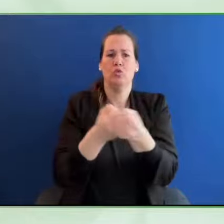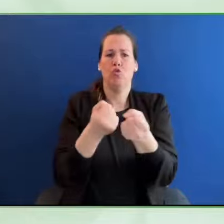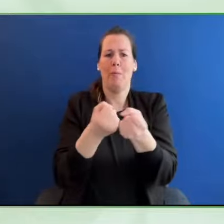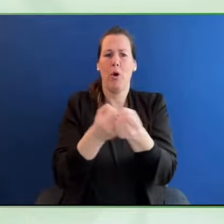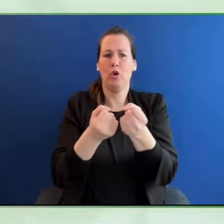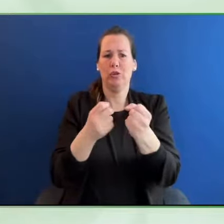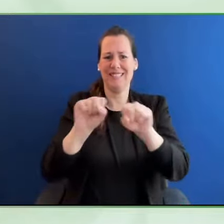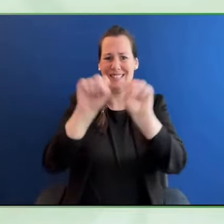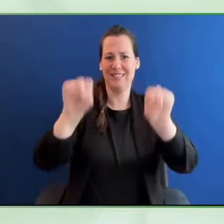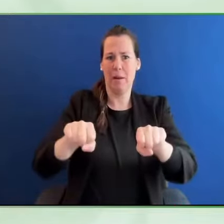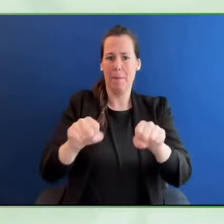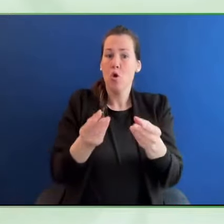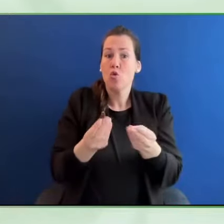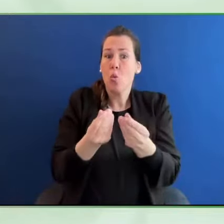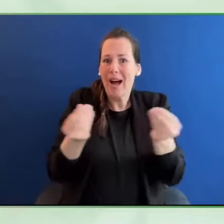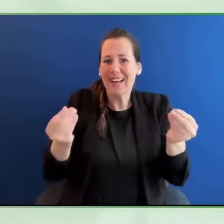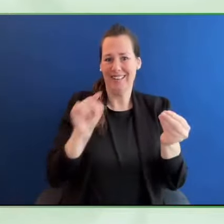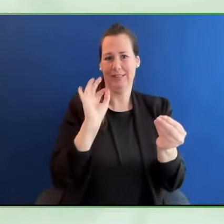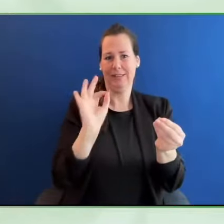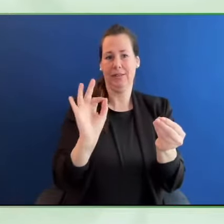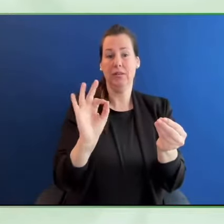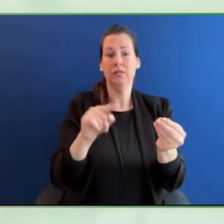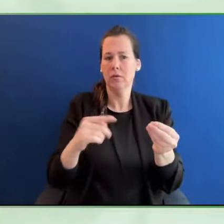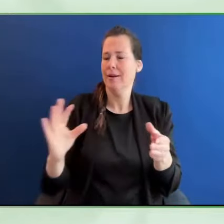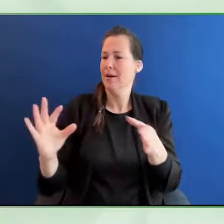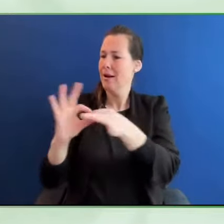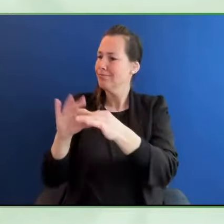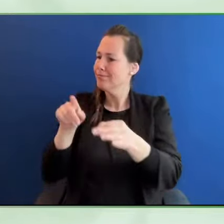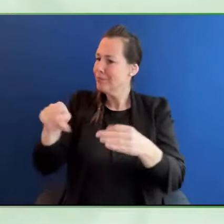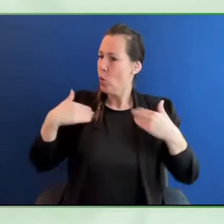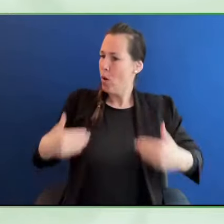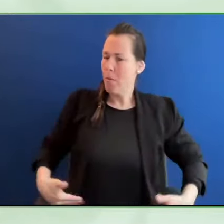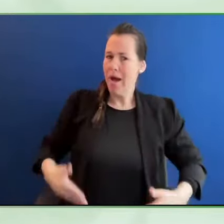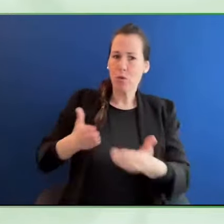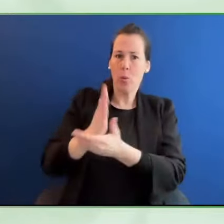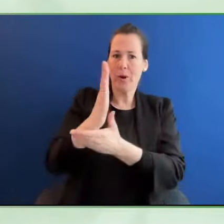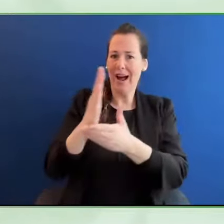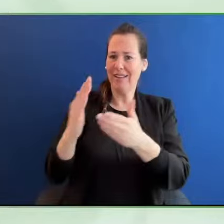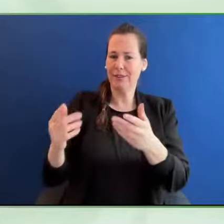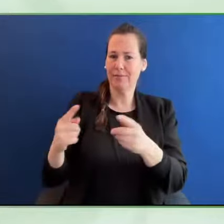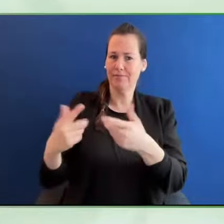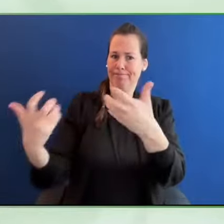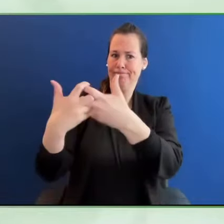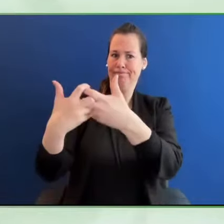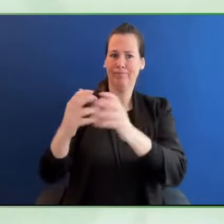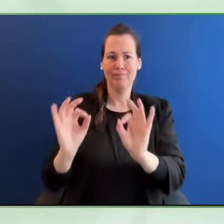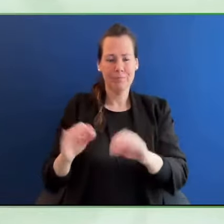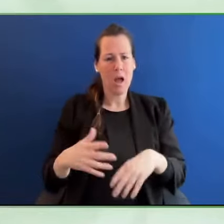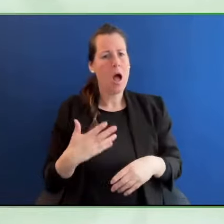I'm British, born in London. My apologies.